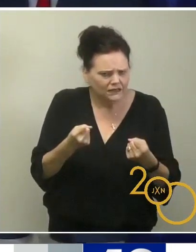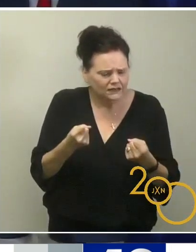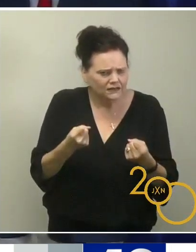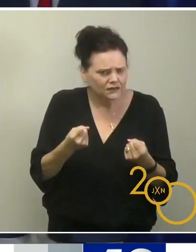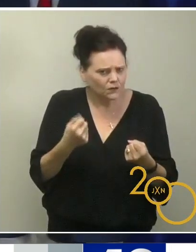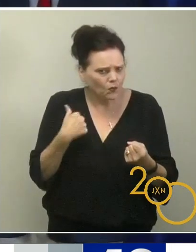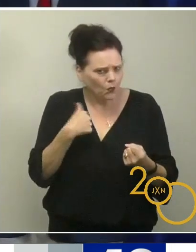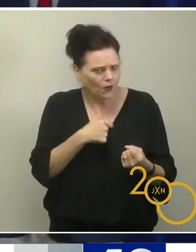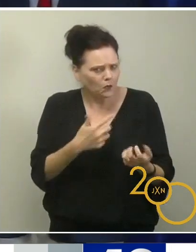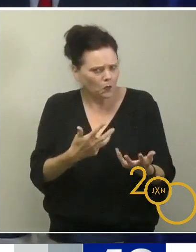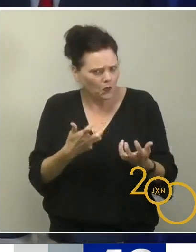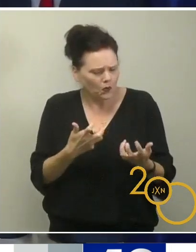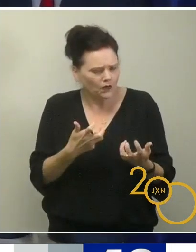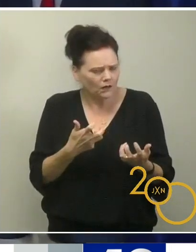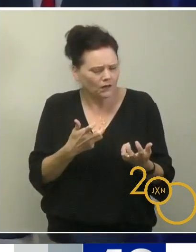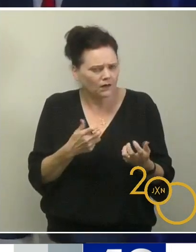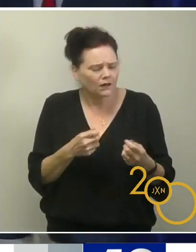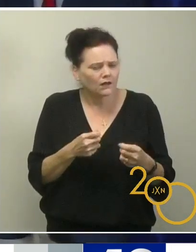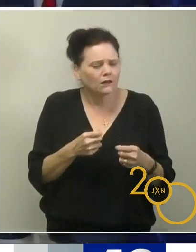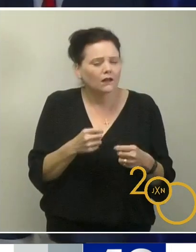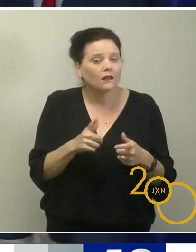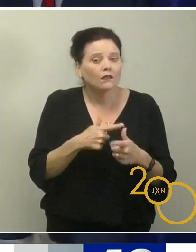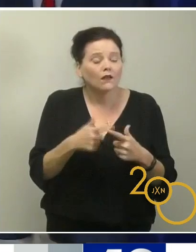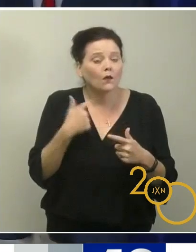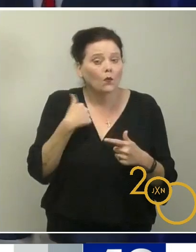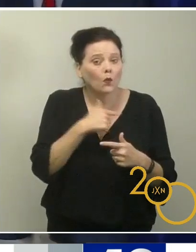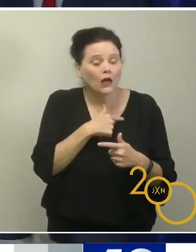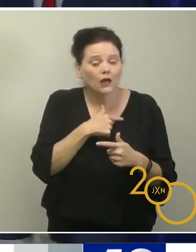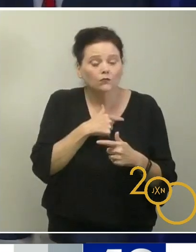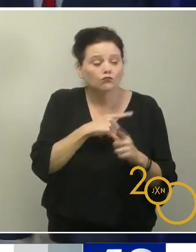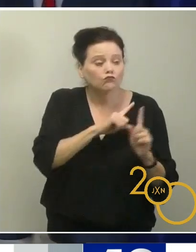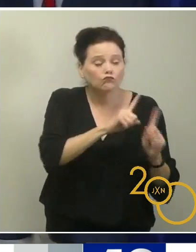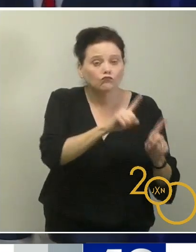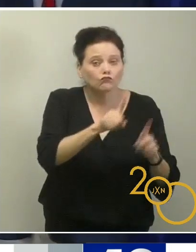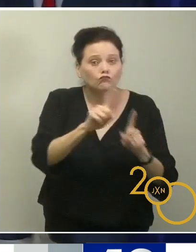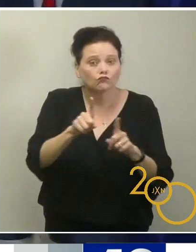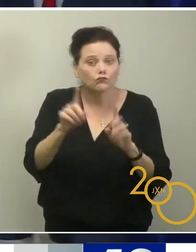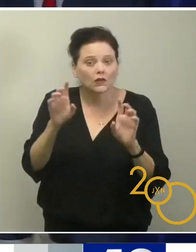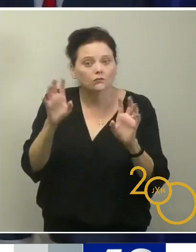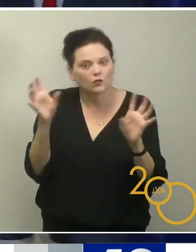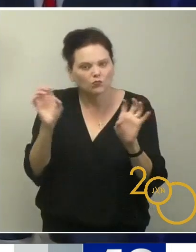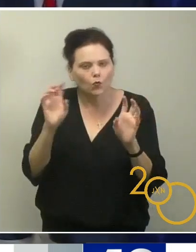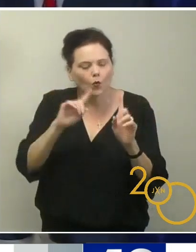EARLY JANUARY OF LAST YEAR WHEN THE VACCINES AFTER 3 WEEKS WERE NOT BEING DISTRIBUTED AS